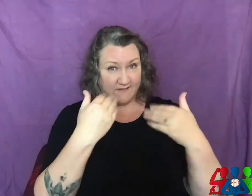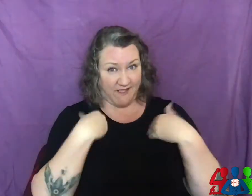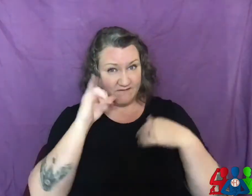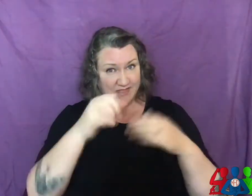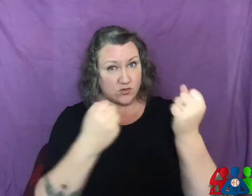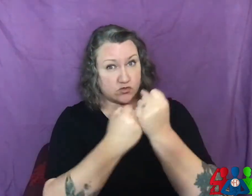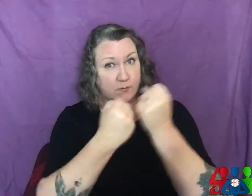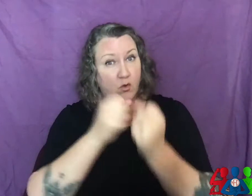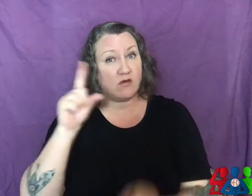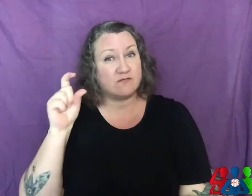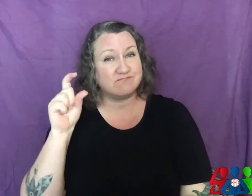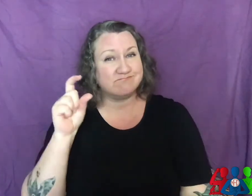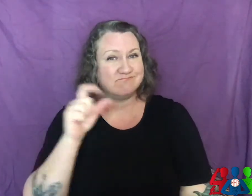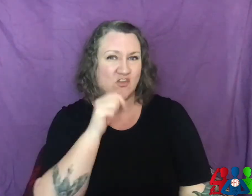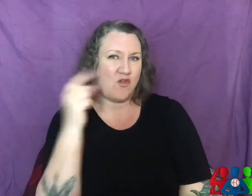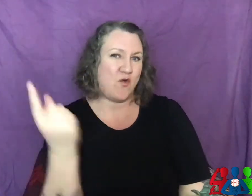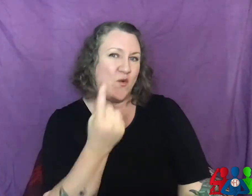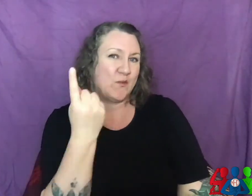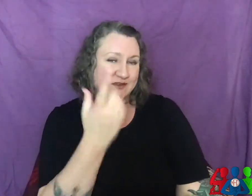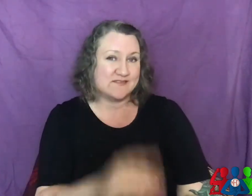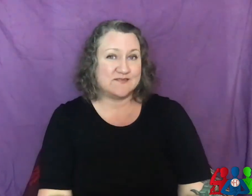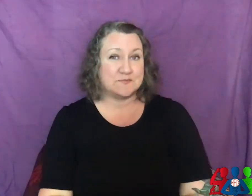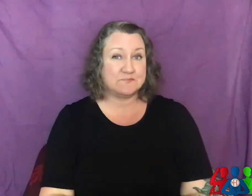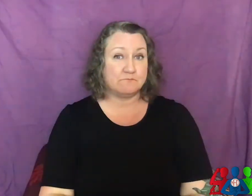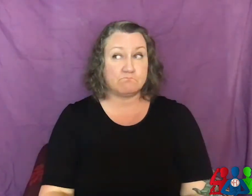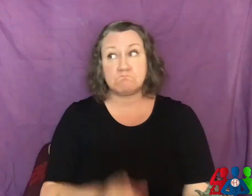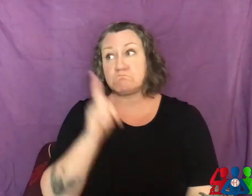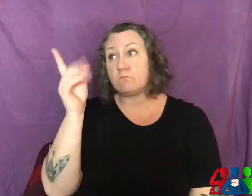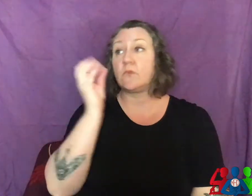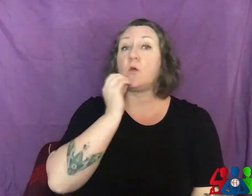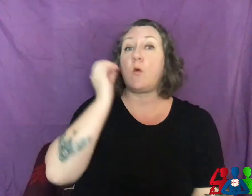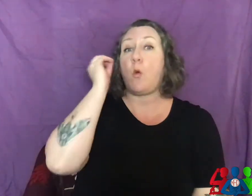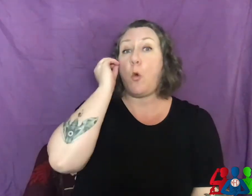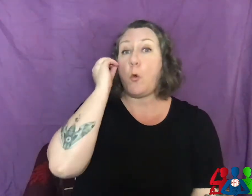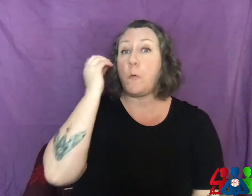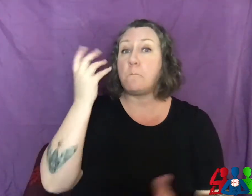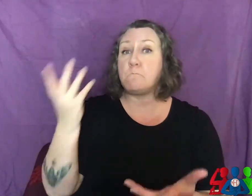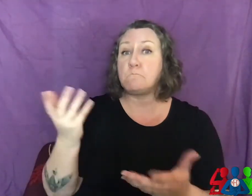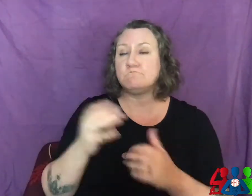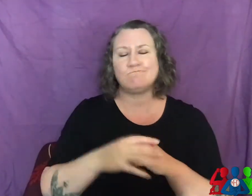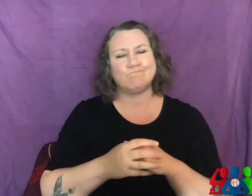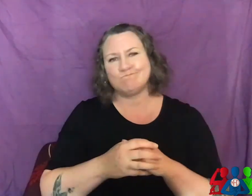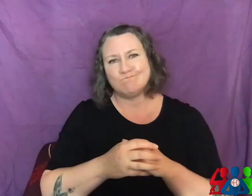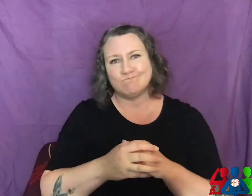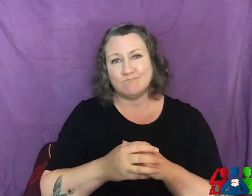access to those people. You have to consider if they have that online. They don't always have